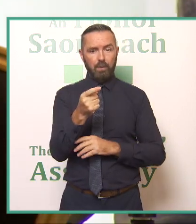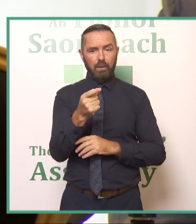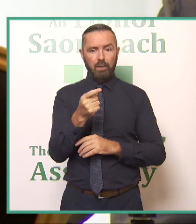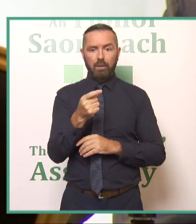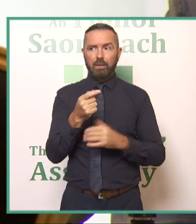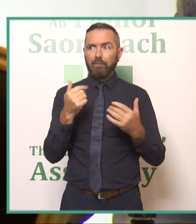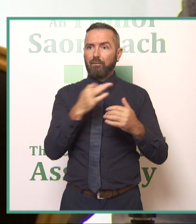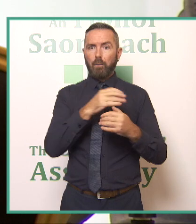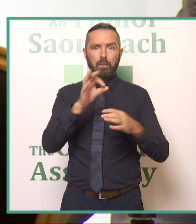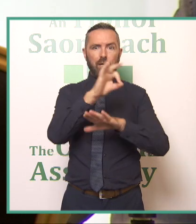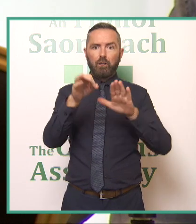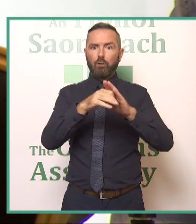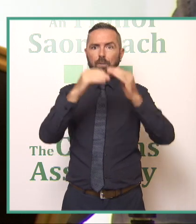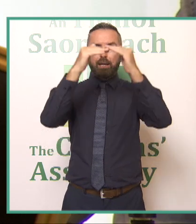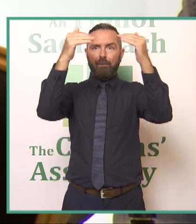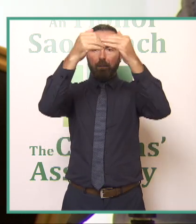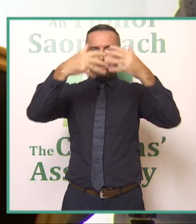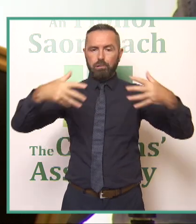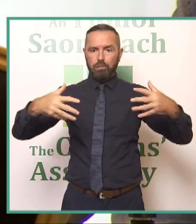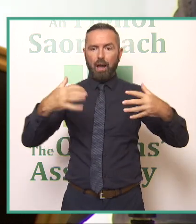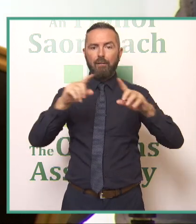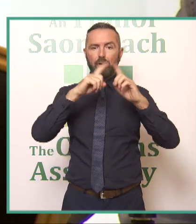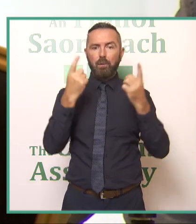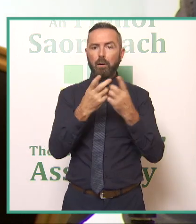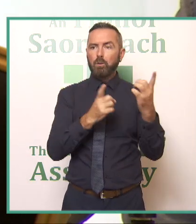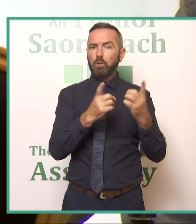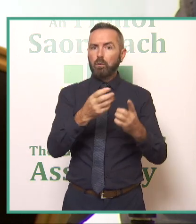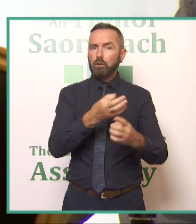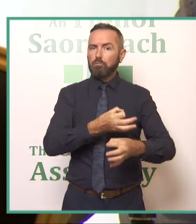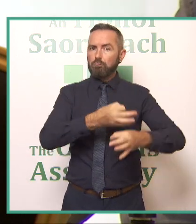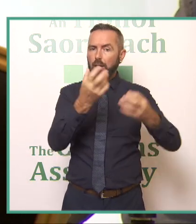government level as well so you have departments that are doing really really good work within the